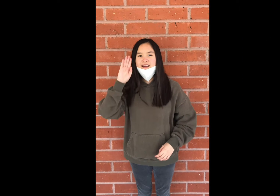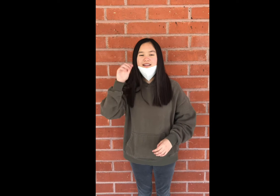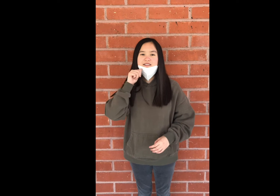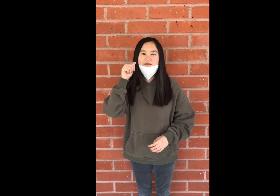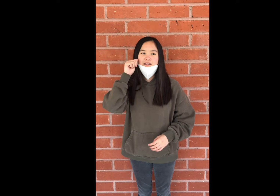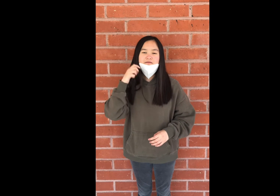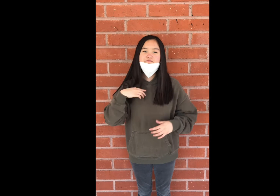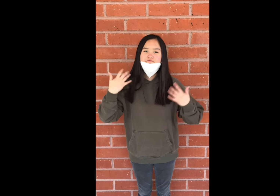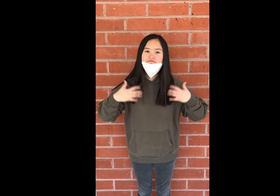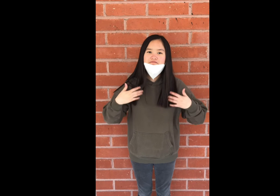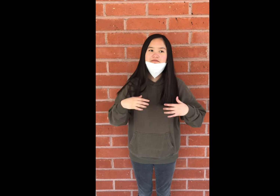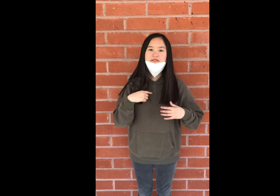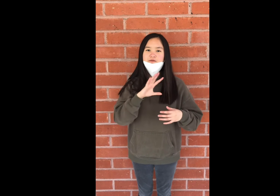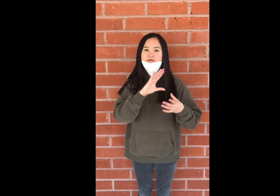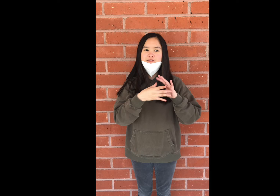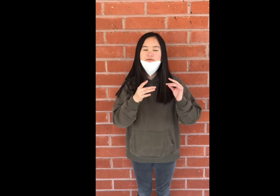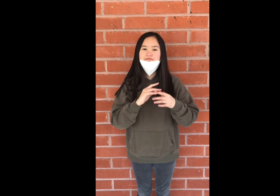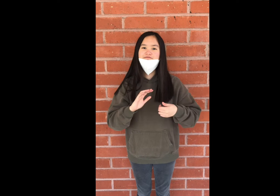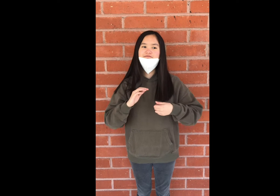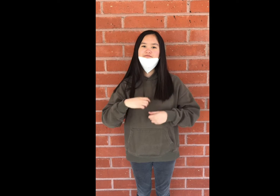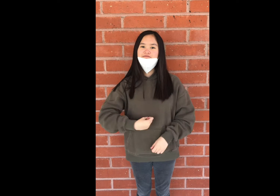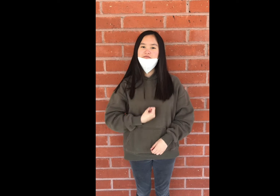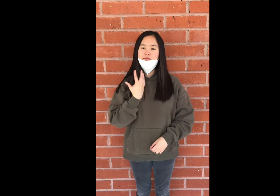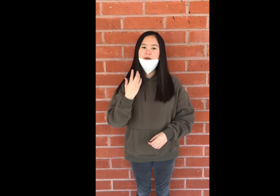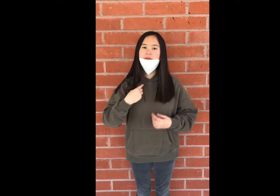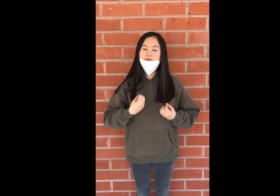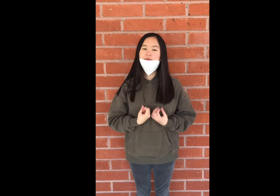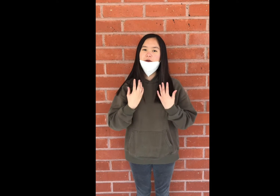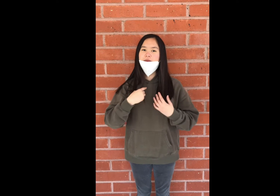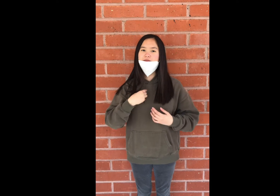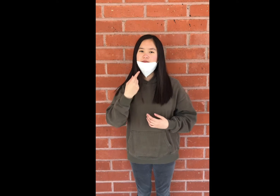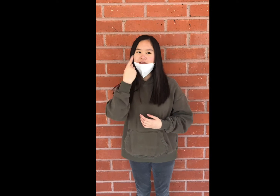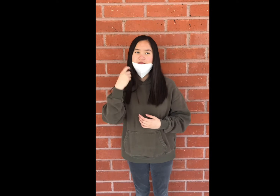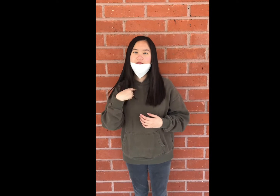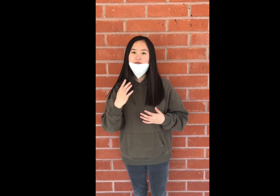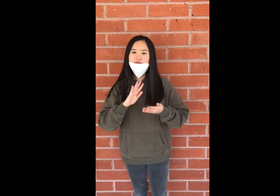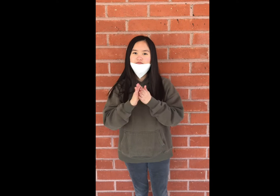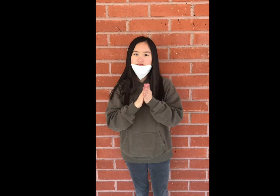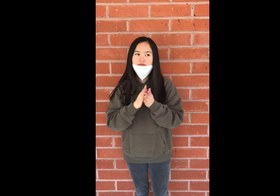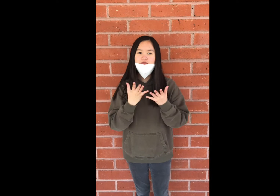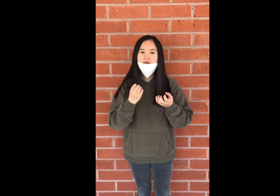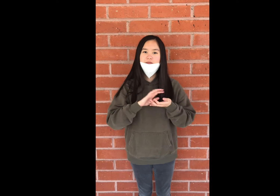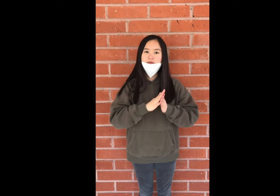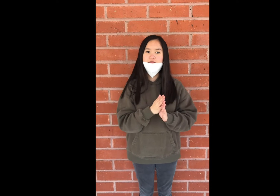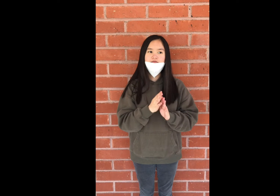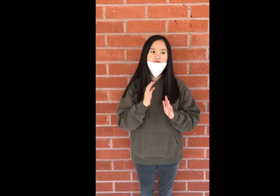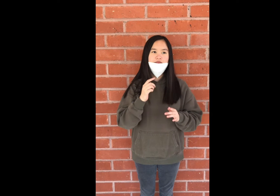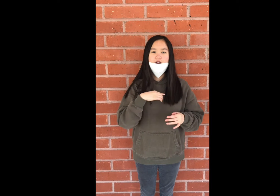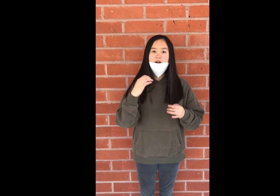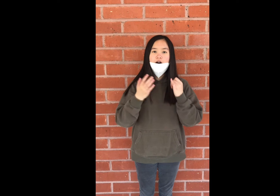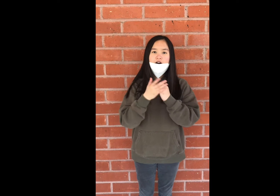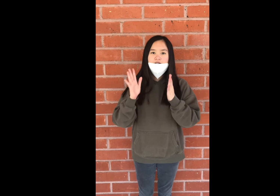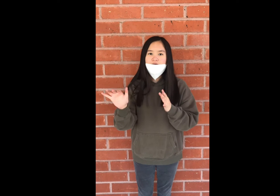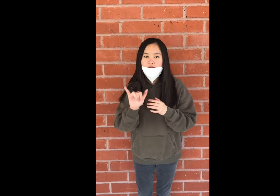Hi everybody, enjoy the Asian presentation yesterday and that inspired me. One reason is because I